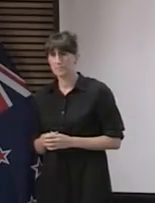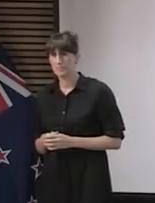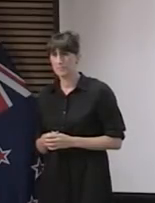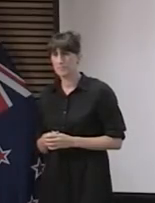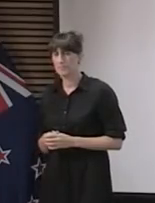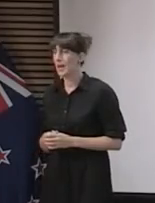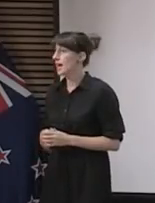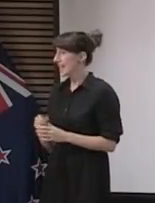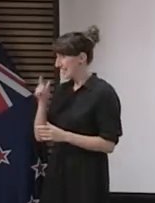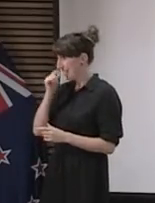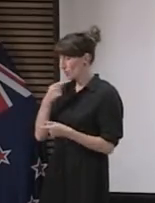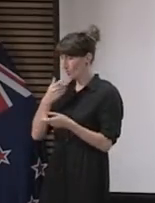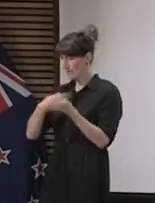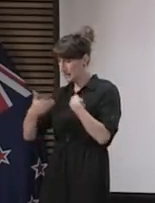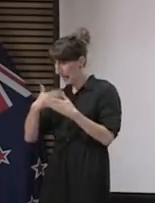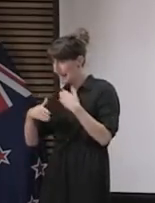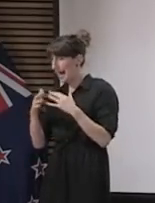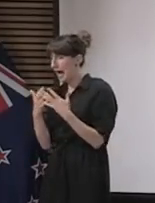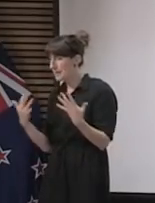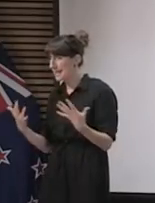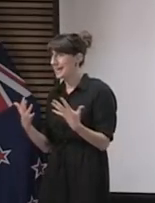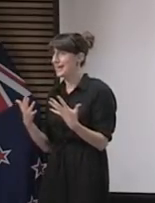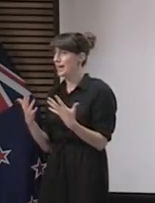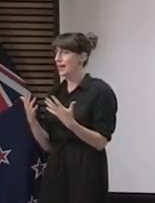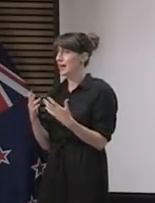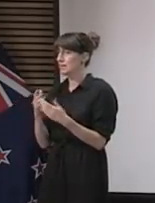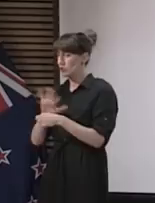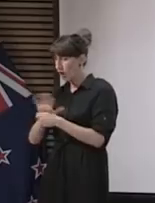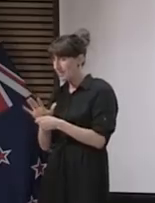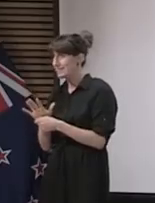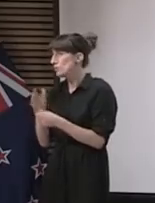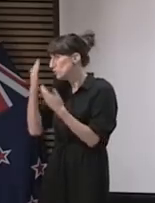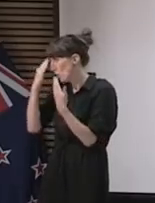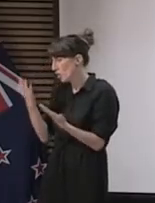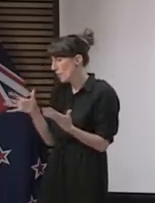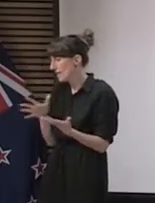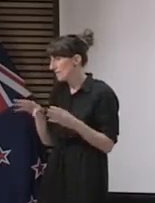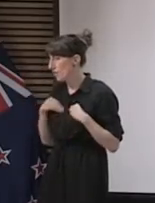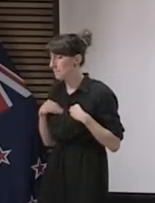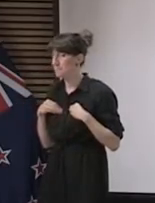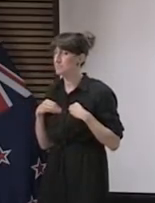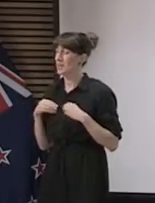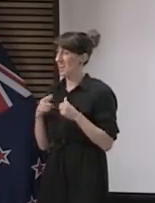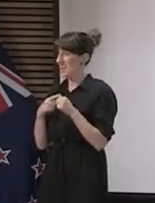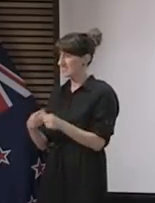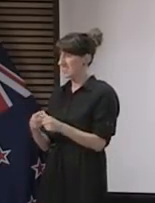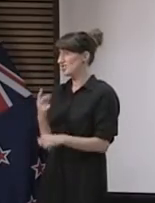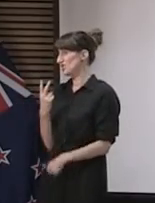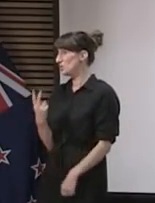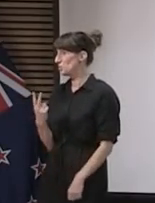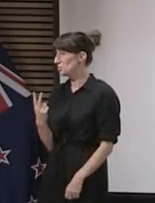Weare down to two send Sallysince the start of April andwe continue